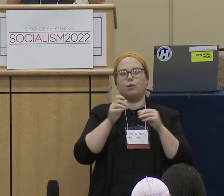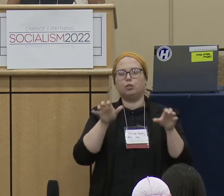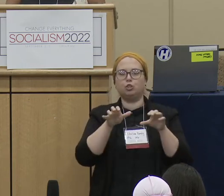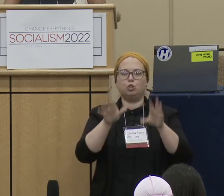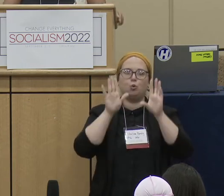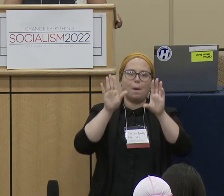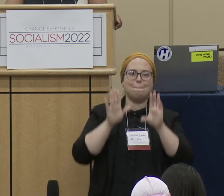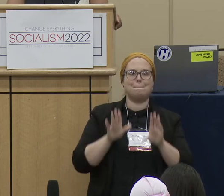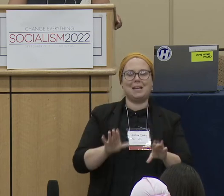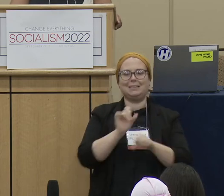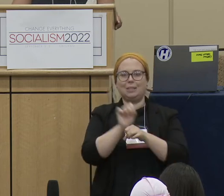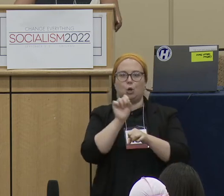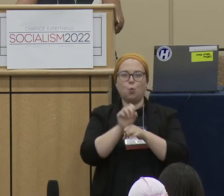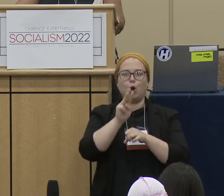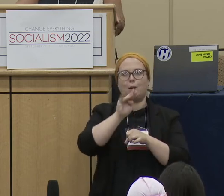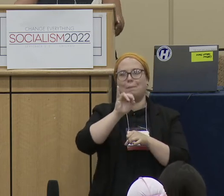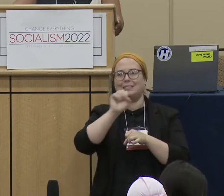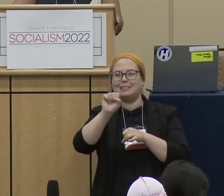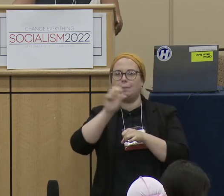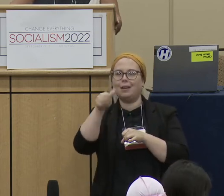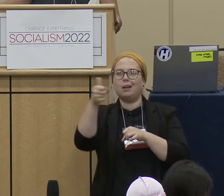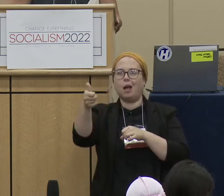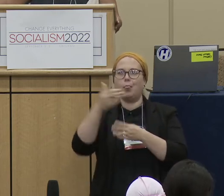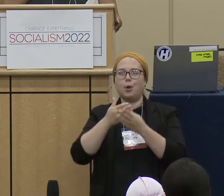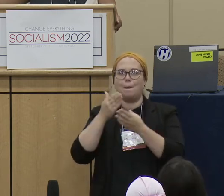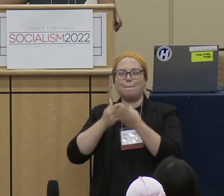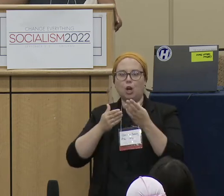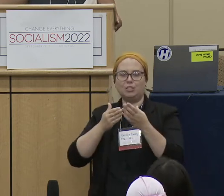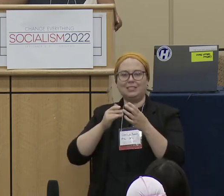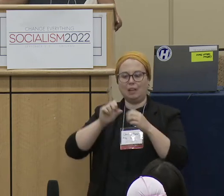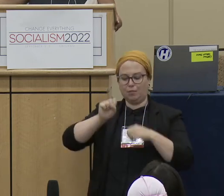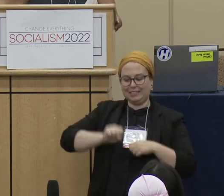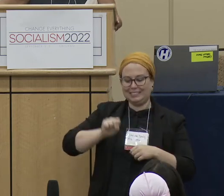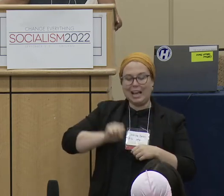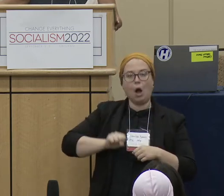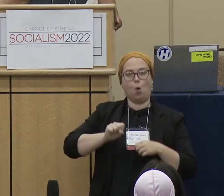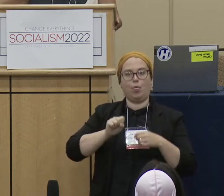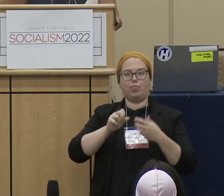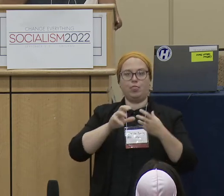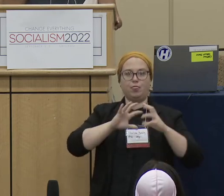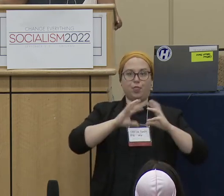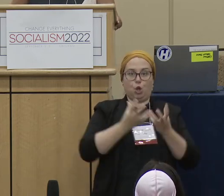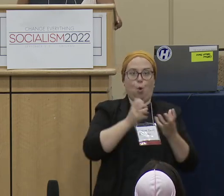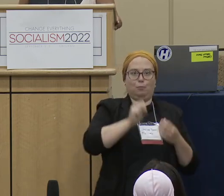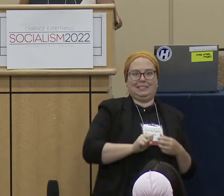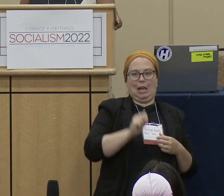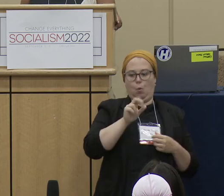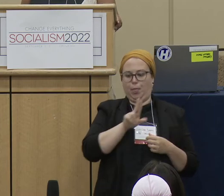debatable. It's a material reality that has to be confirmed. Those are two destabilizing features . People here in this conference that do amazing work in Mississippi and